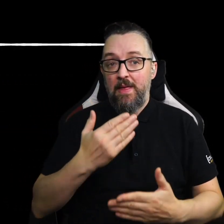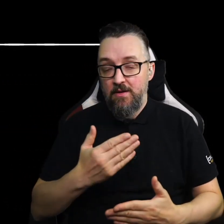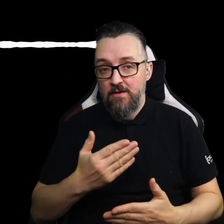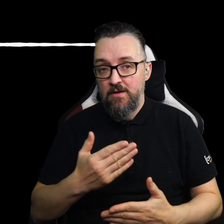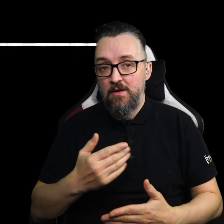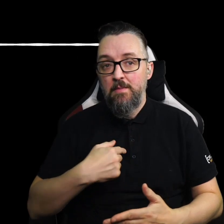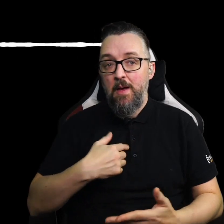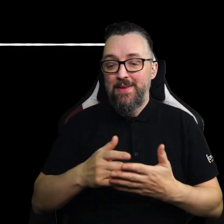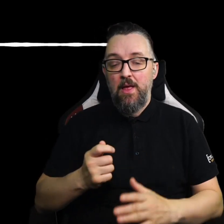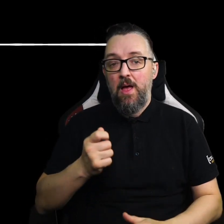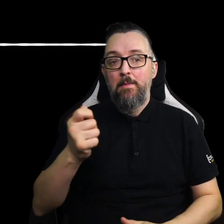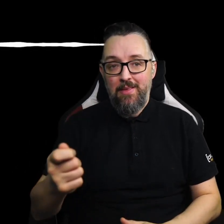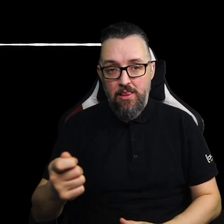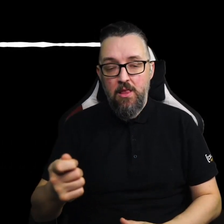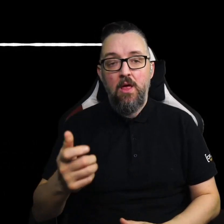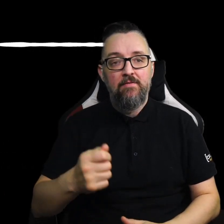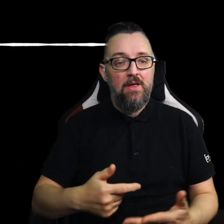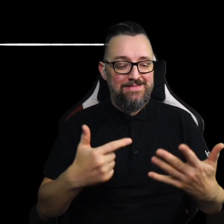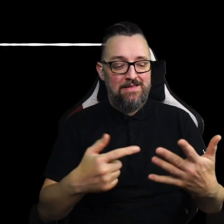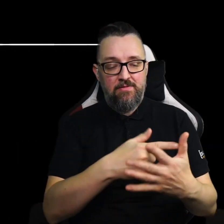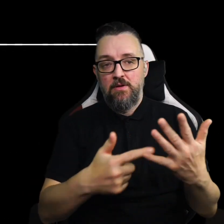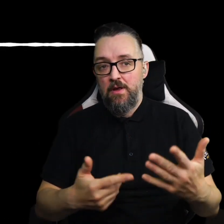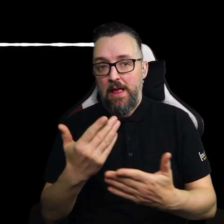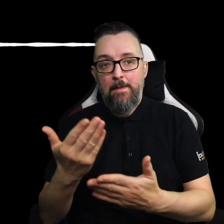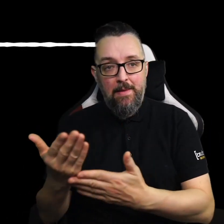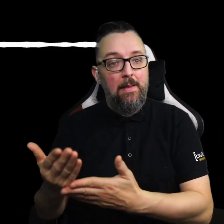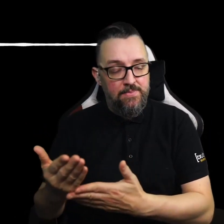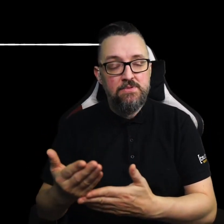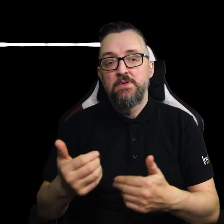I am still here. I am still living. I am still struggling.